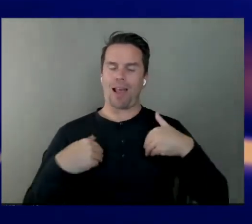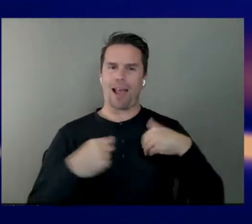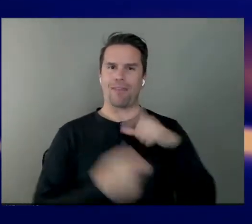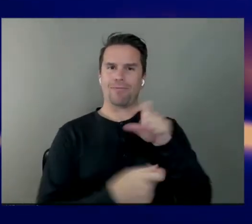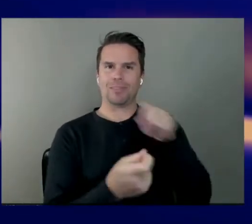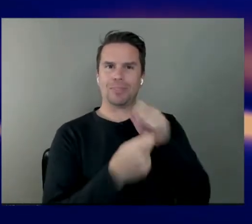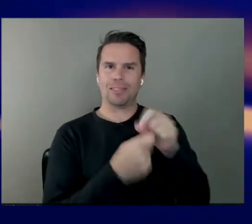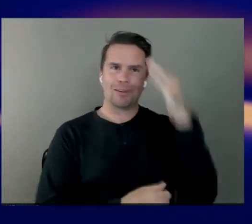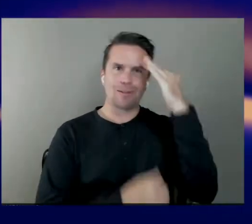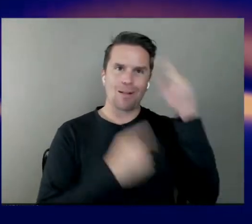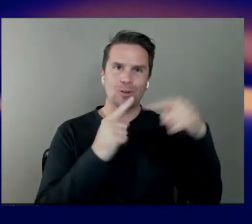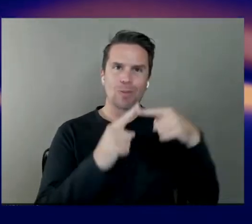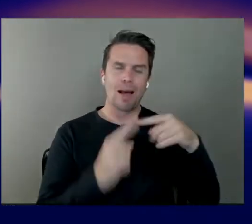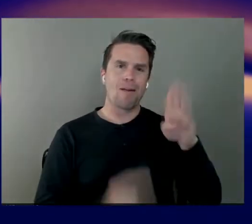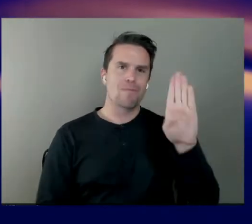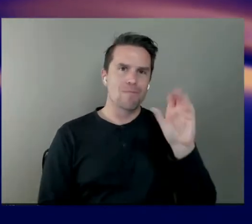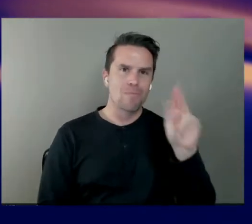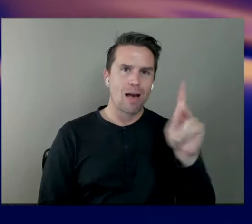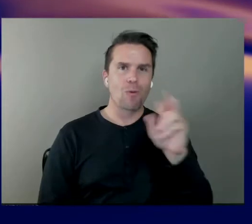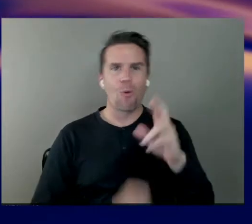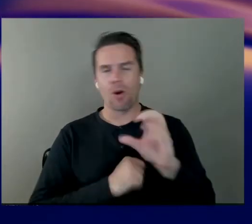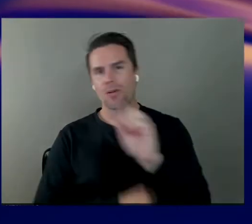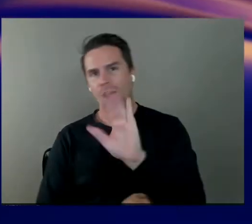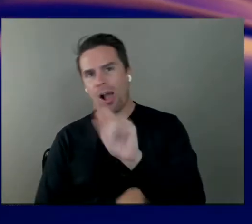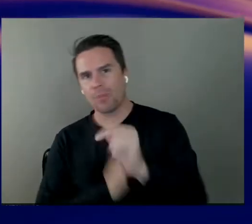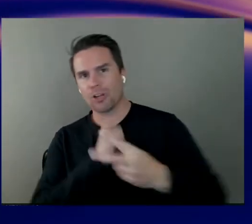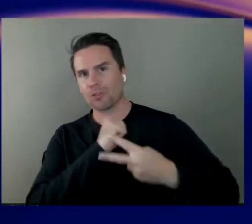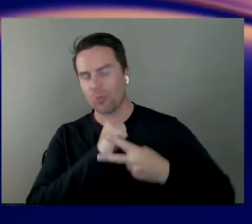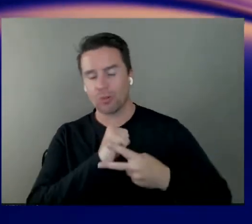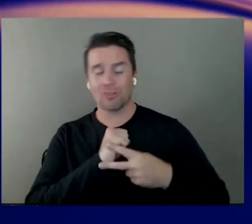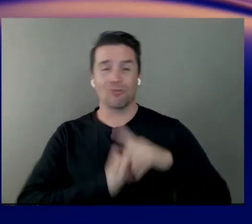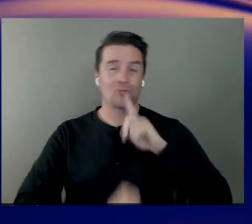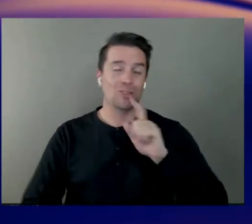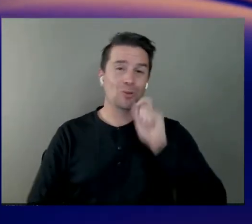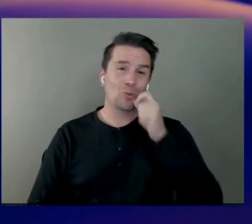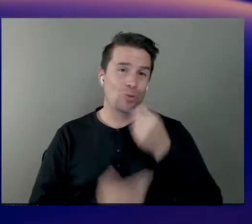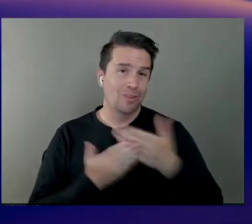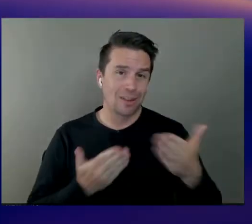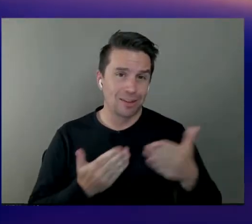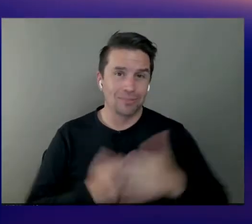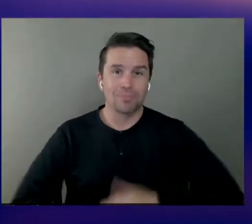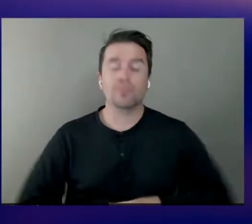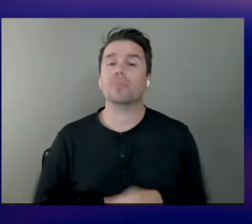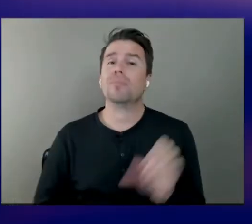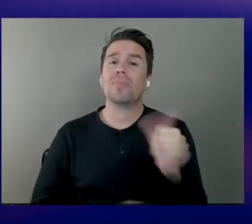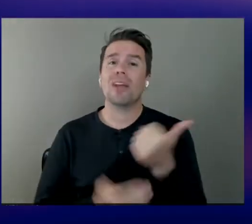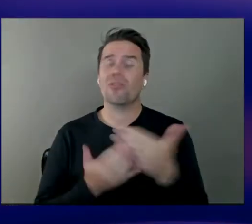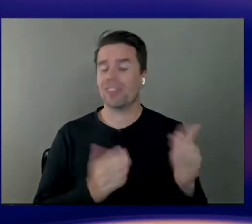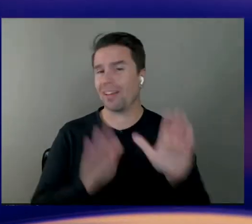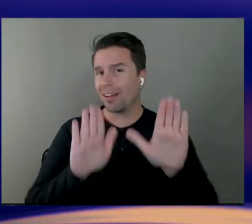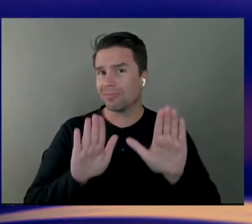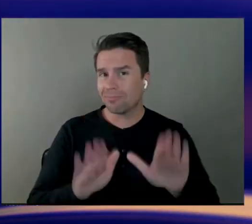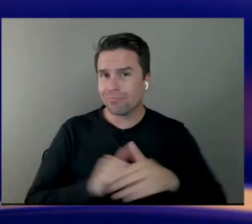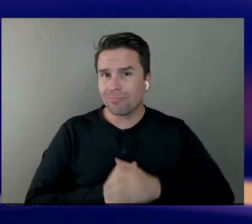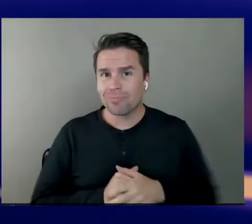It's really a very, really kind of cool thing. And the thing that is awesome, is that it's free,